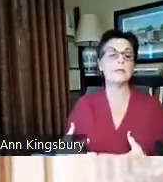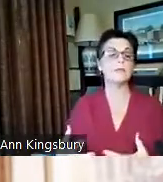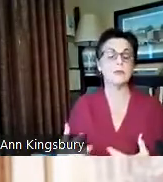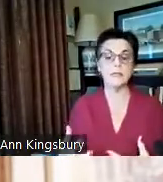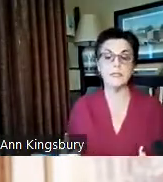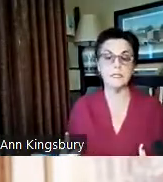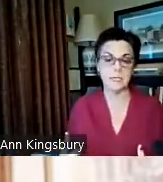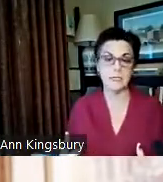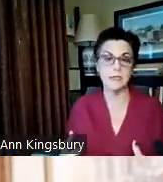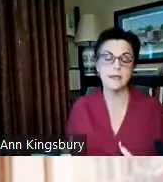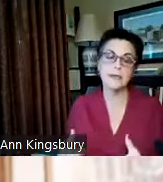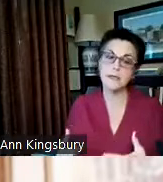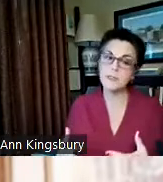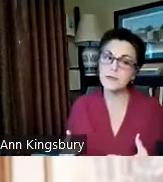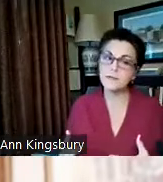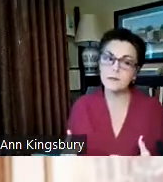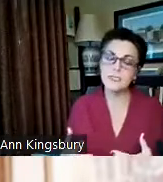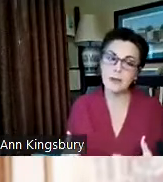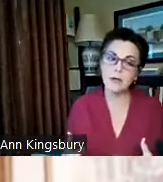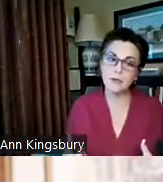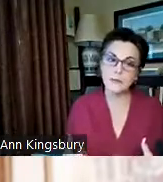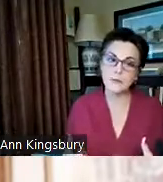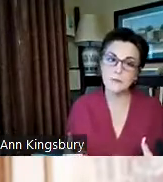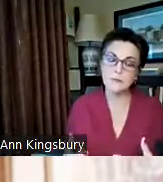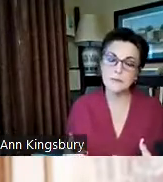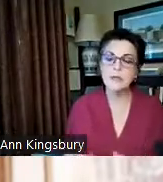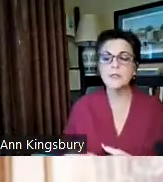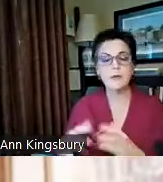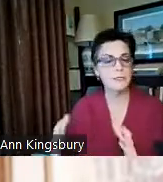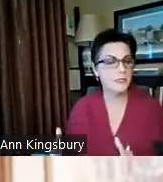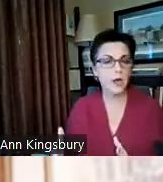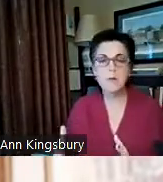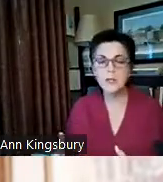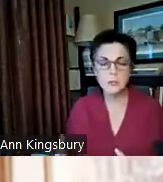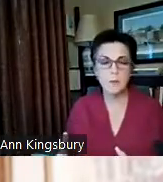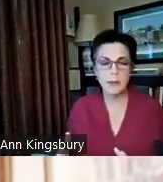adults with agency is also influenced by culture. tewara is going to talk much more about